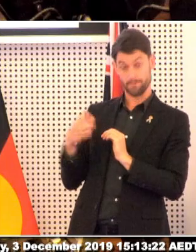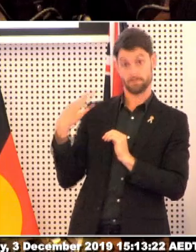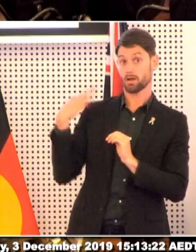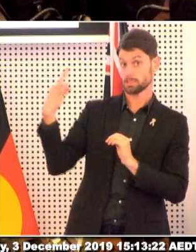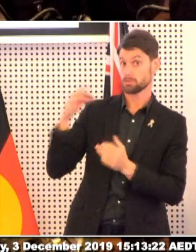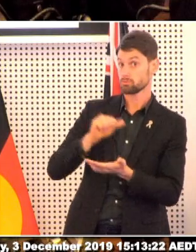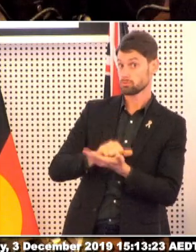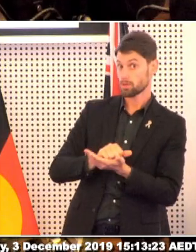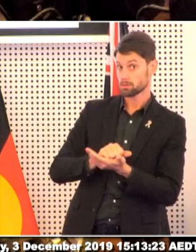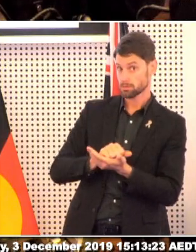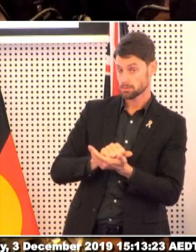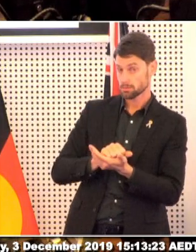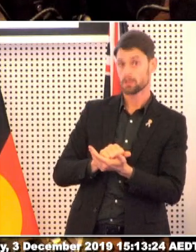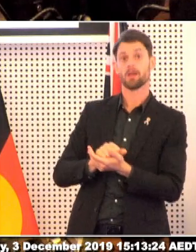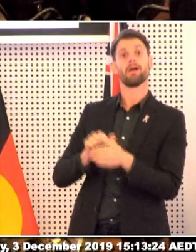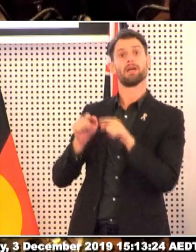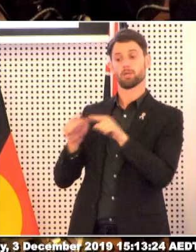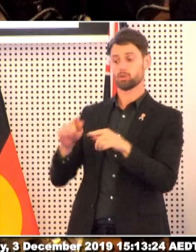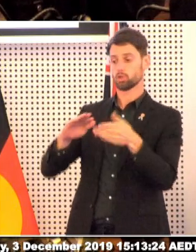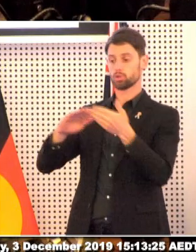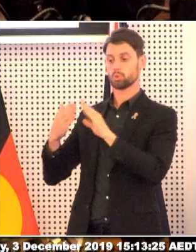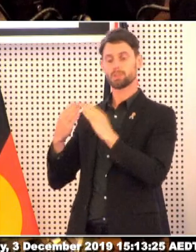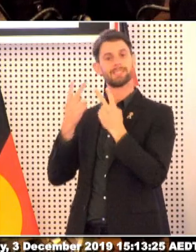And if they’re a Community Visitor, there are certain functions they